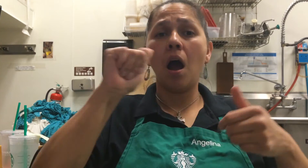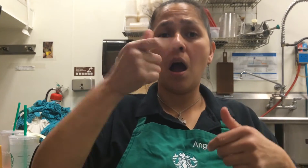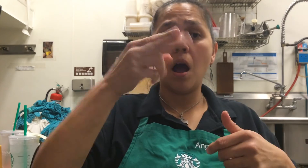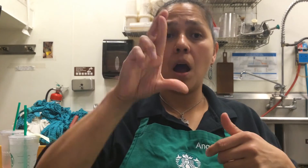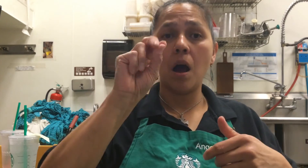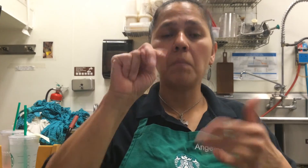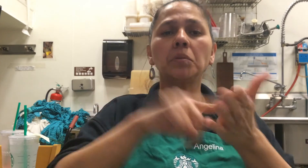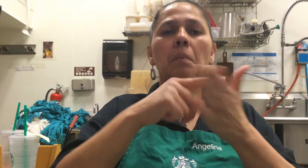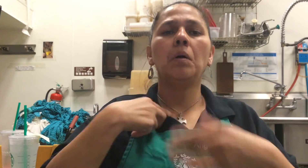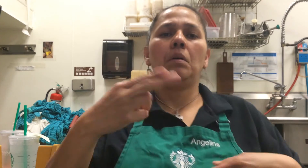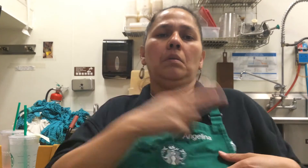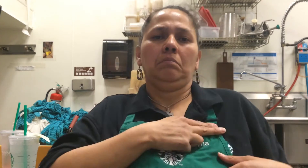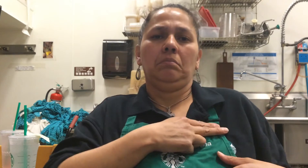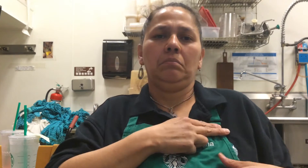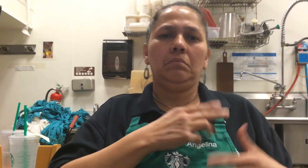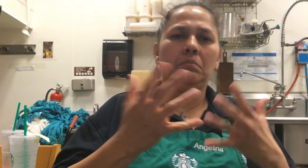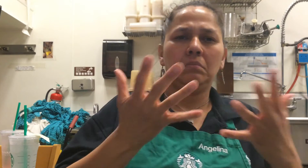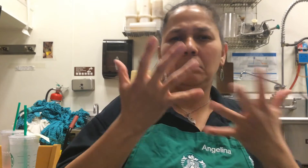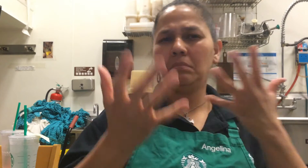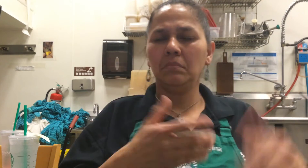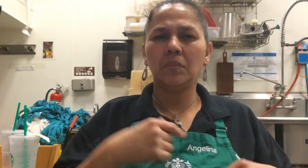I also wear badge with other aprons.